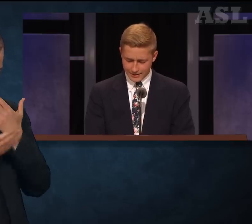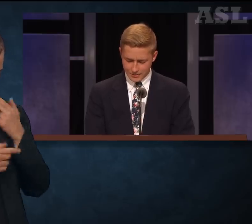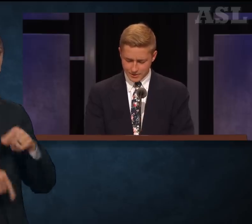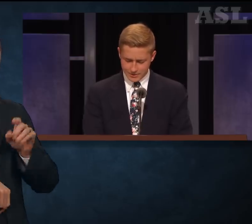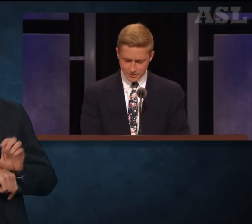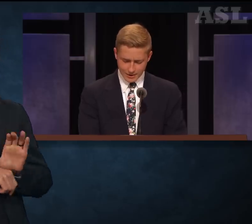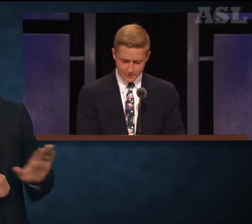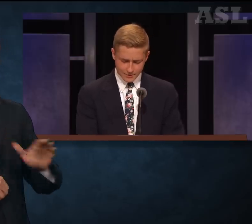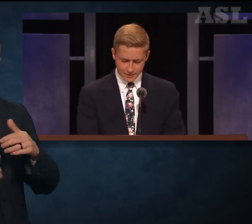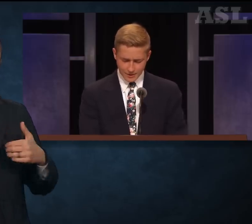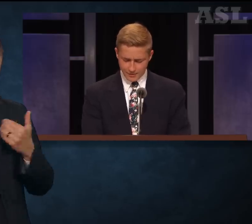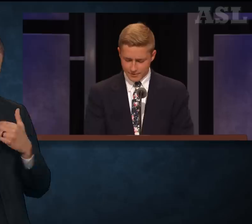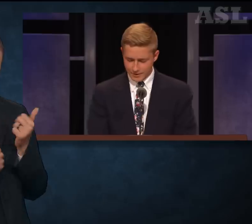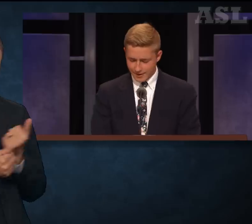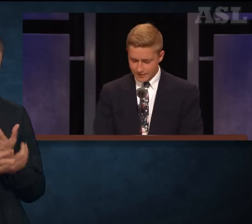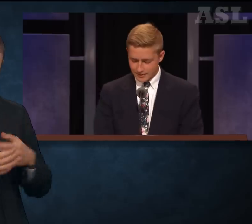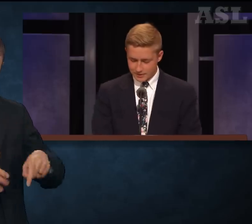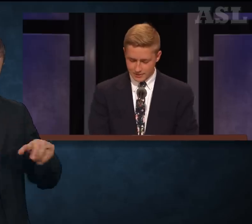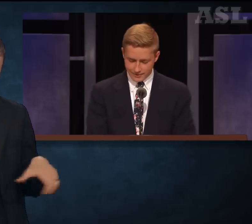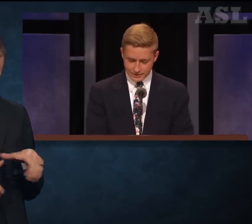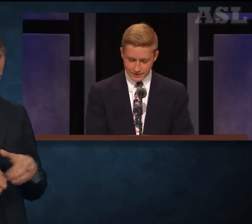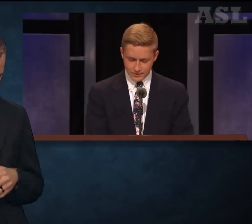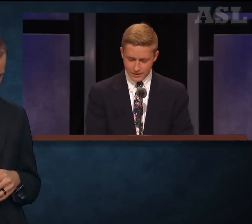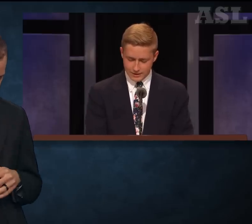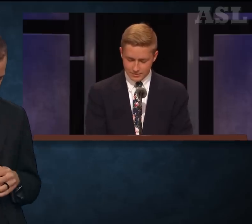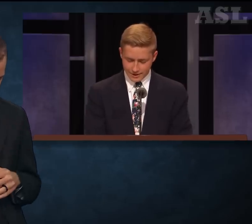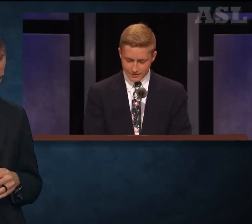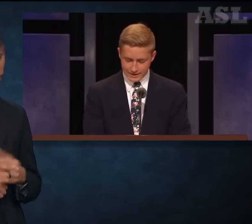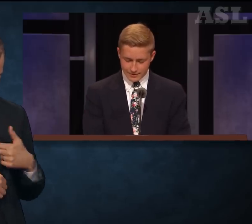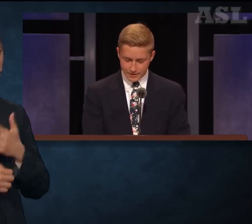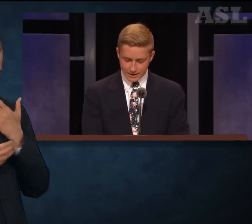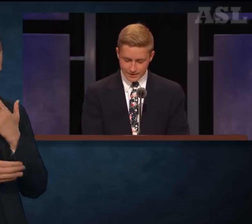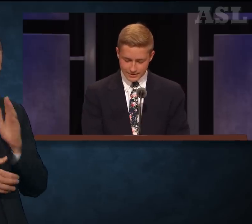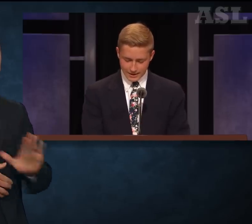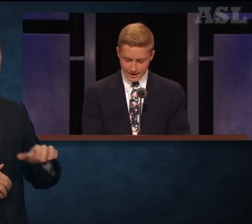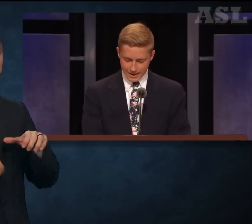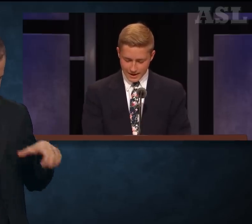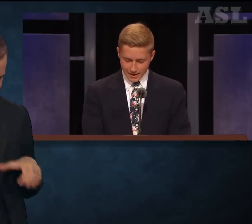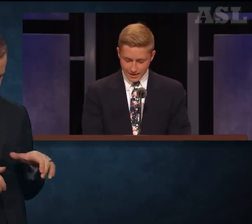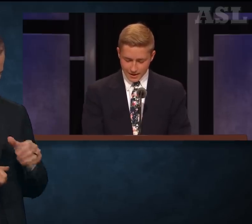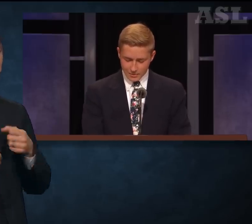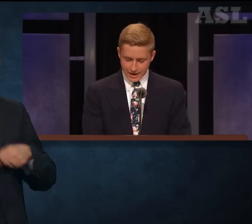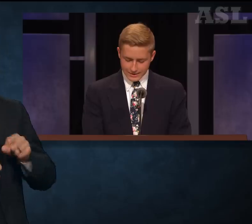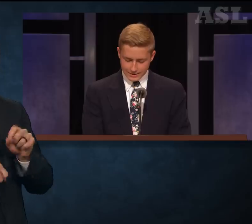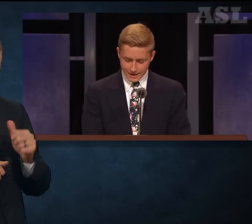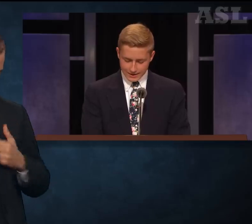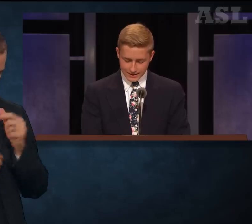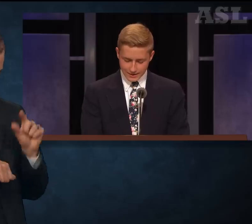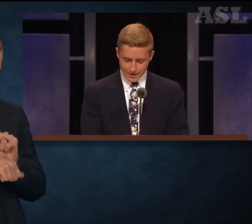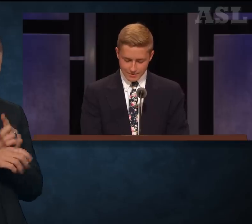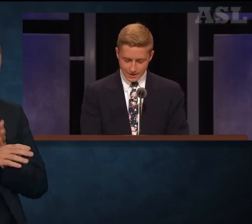OF THIS CHURCH AND FOR ALL THAT